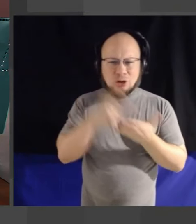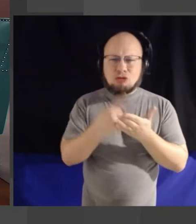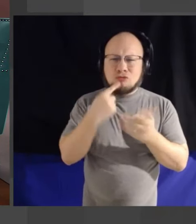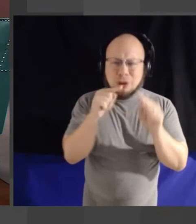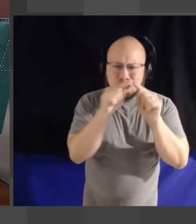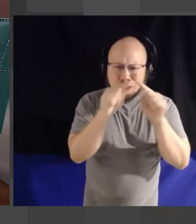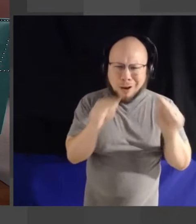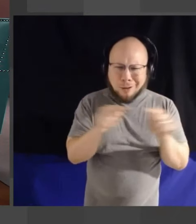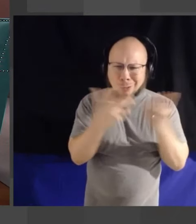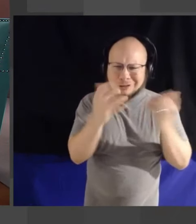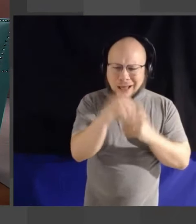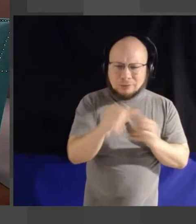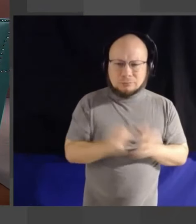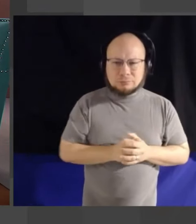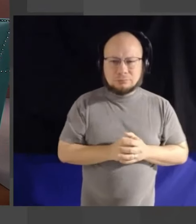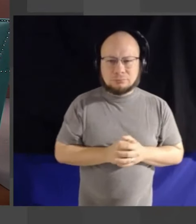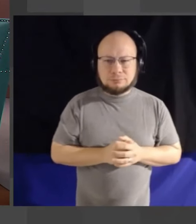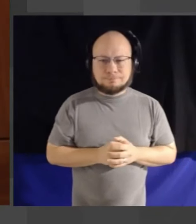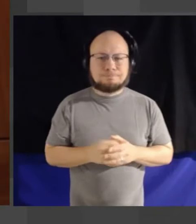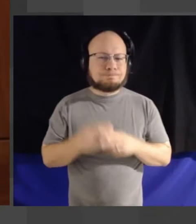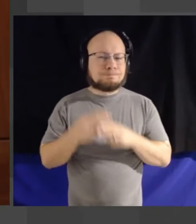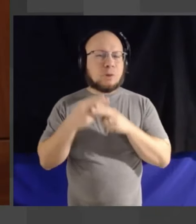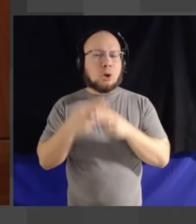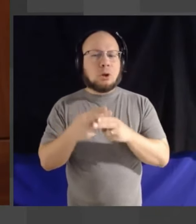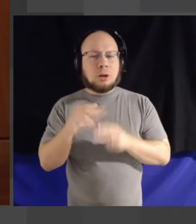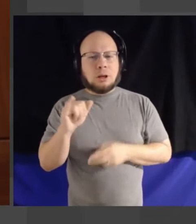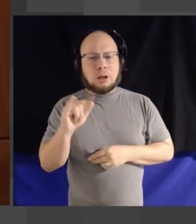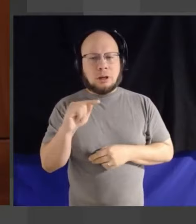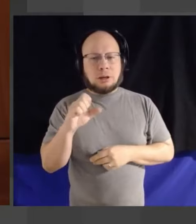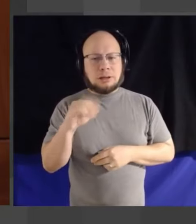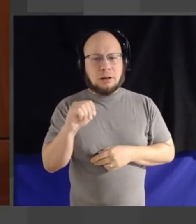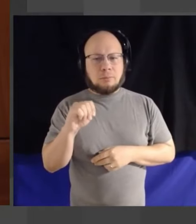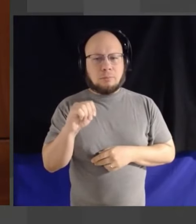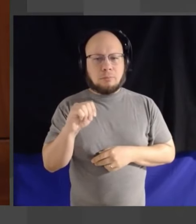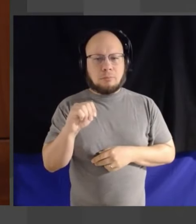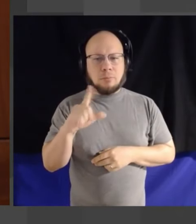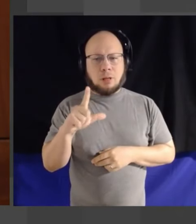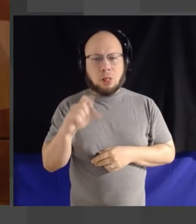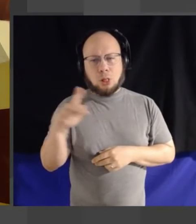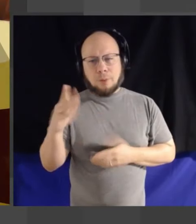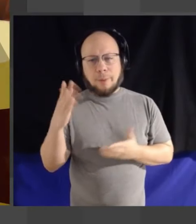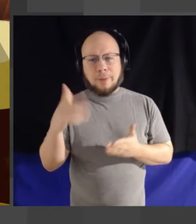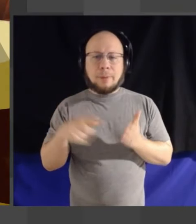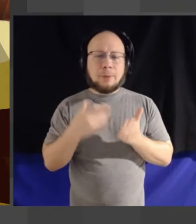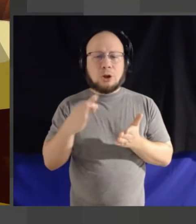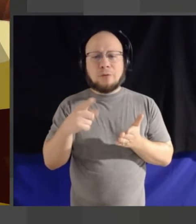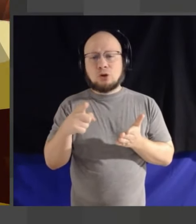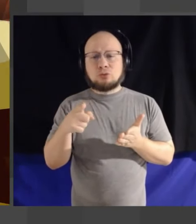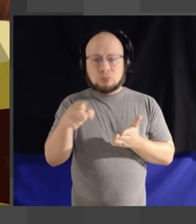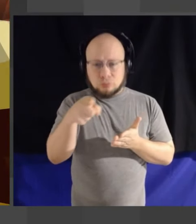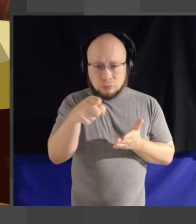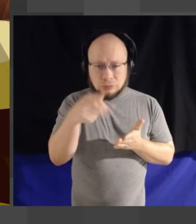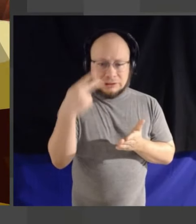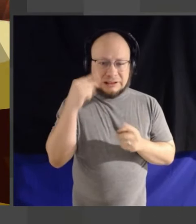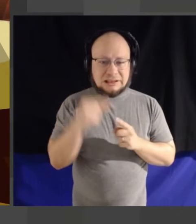A RED TRIANGLE. WHAT WAS THAT? A NEW ITEM WE'RE CALLING ITEM LOCK.